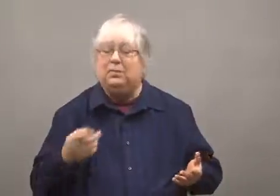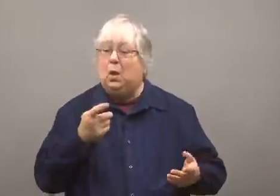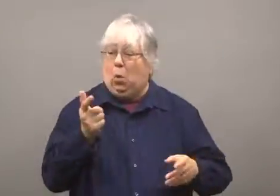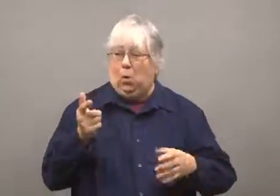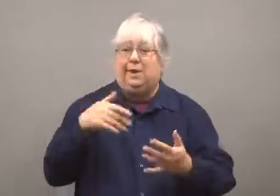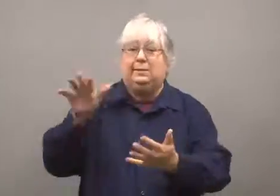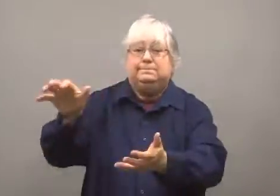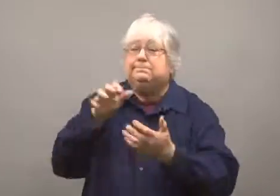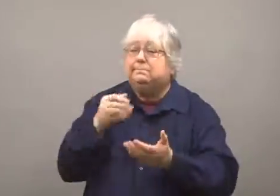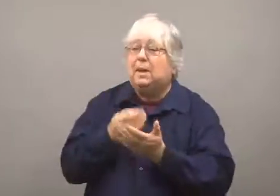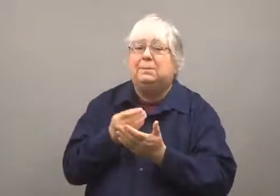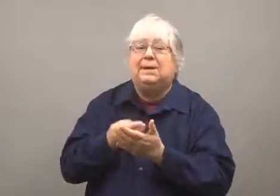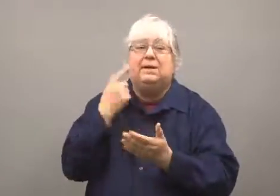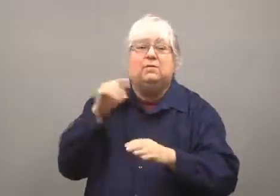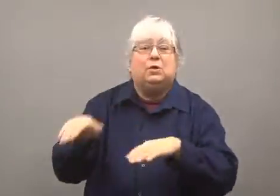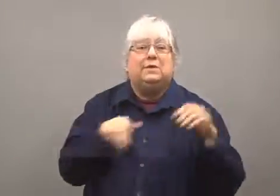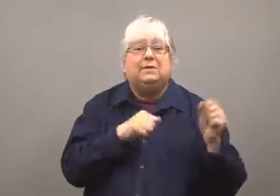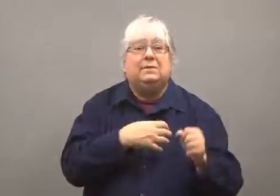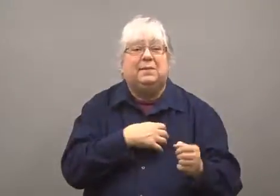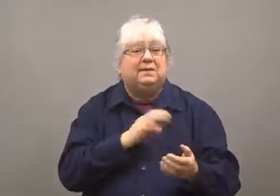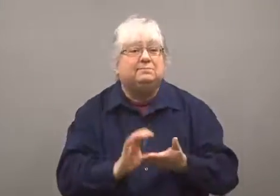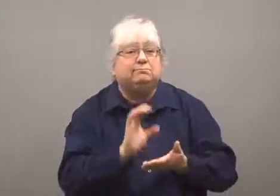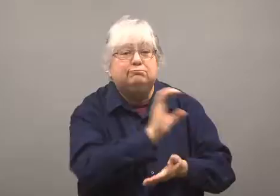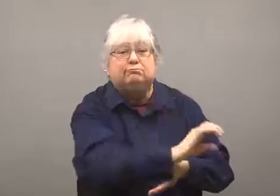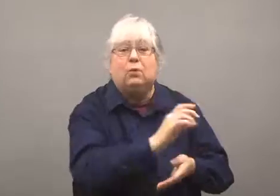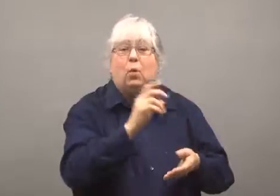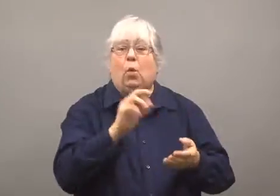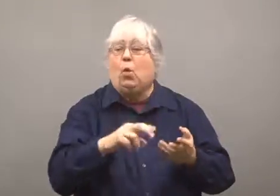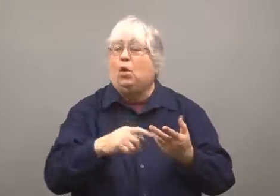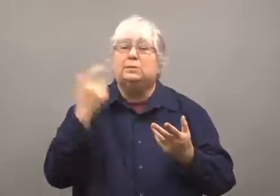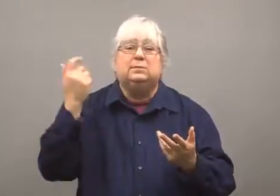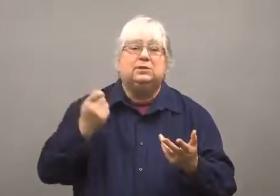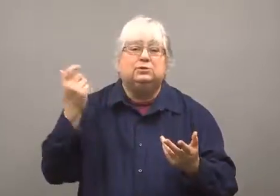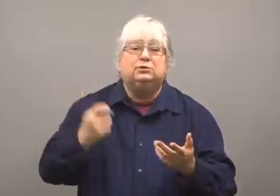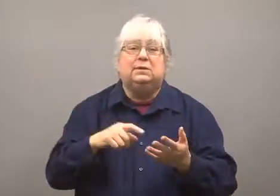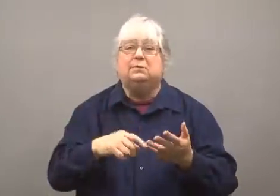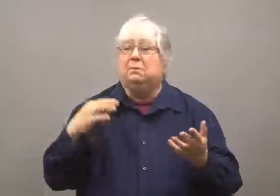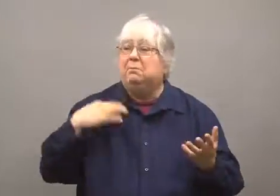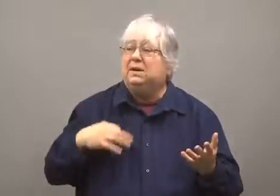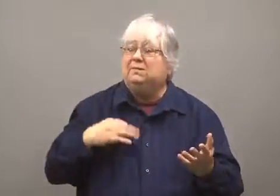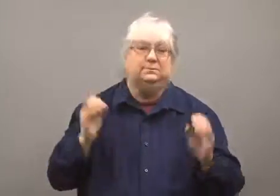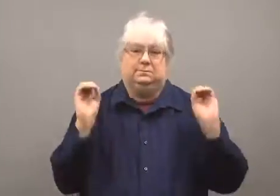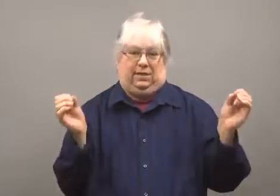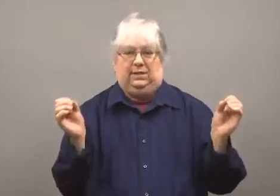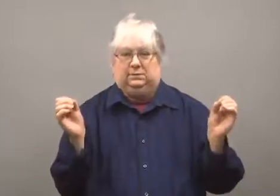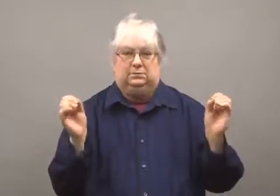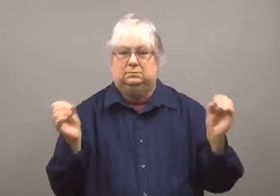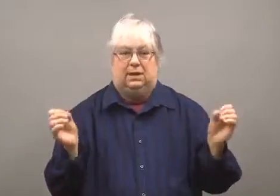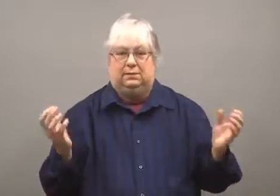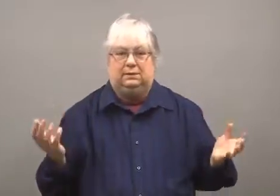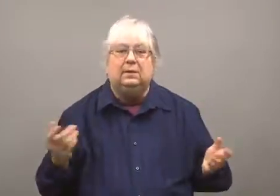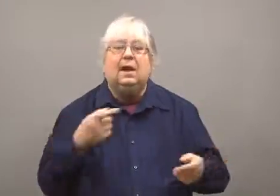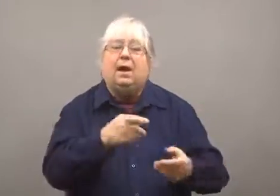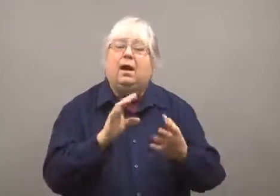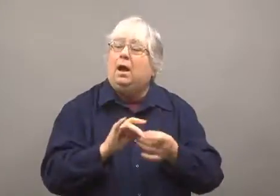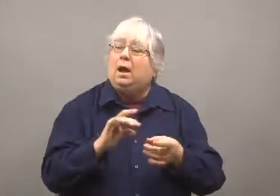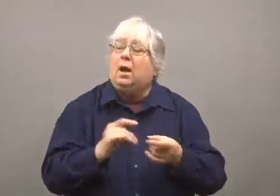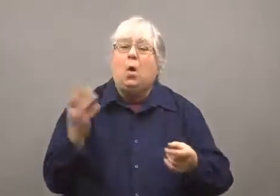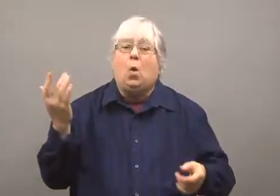He will receive no severance pay, pension or other benefits.